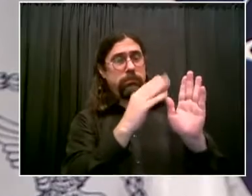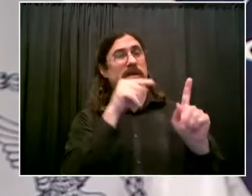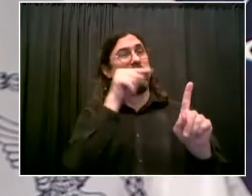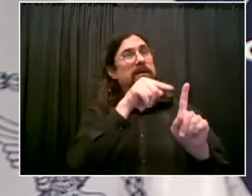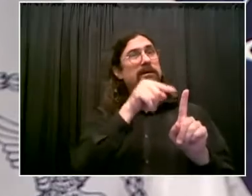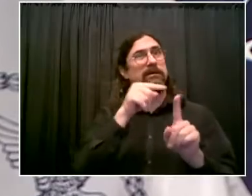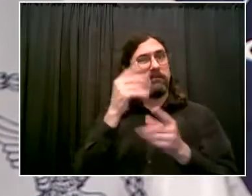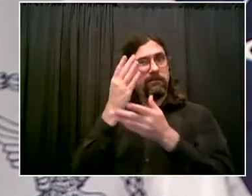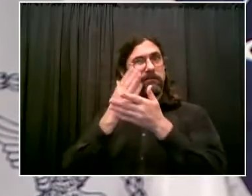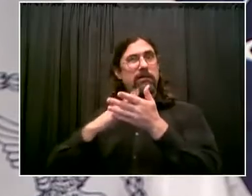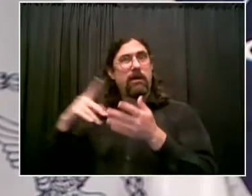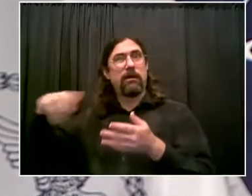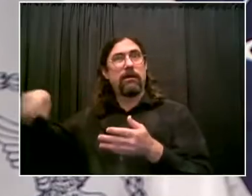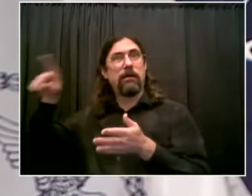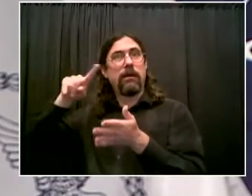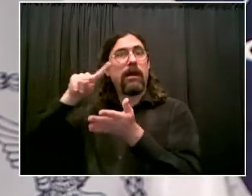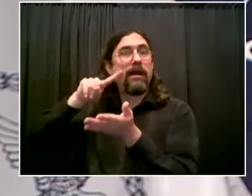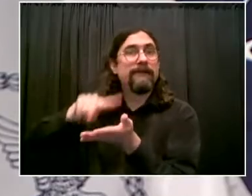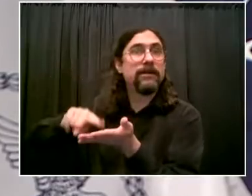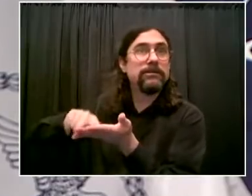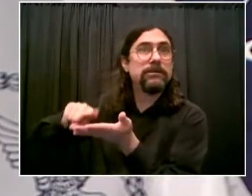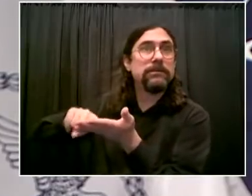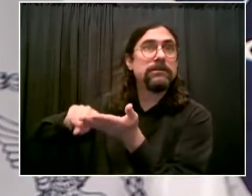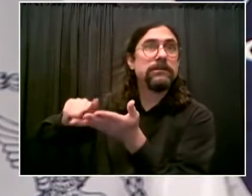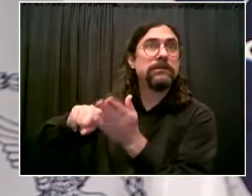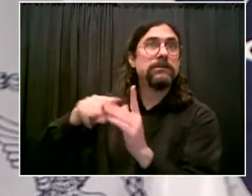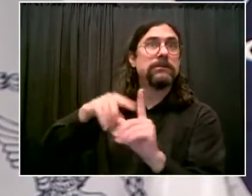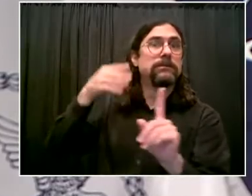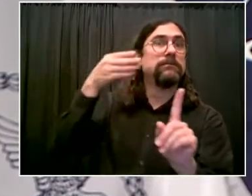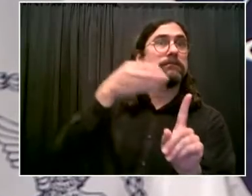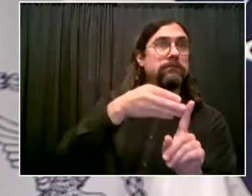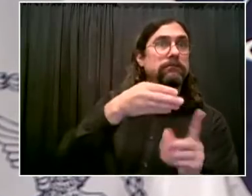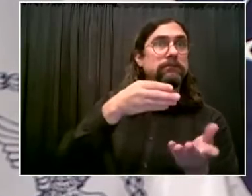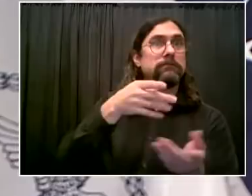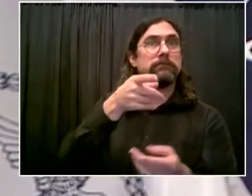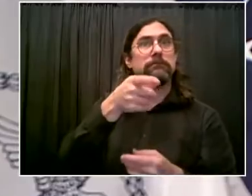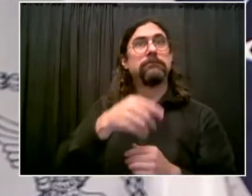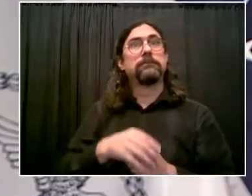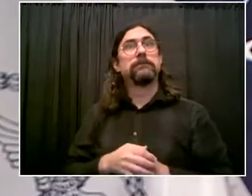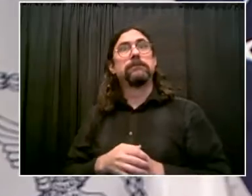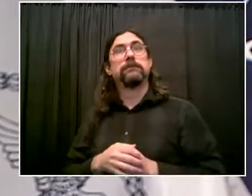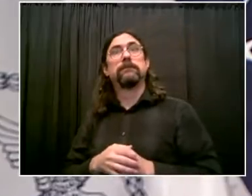A PRIVATE LEGAL BILL OF ABOUT $30,0000 THAT